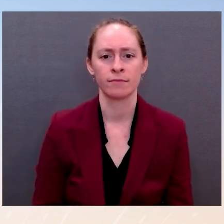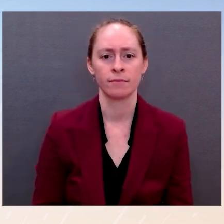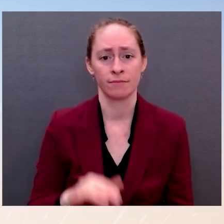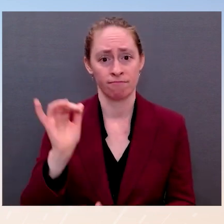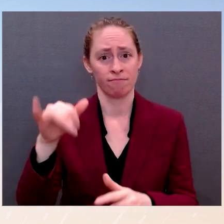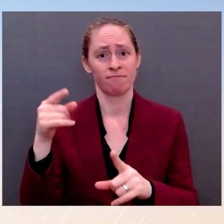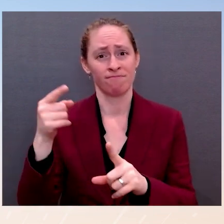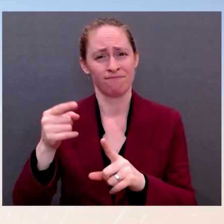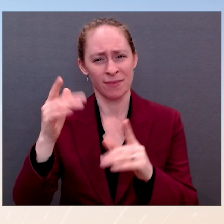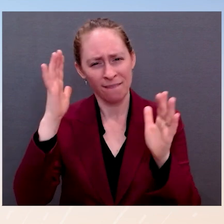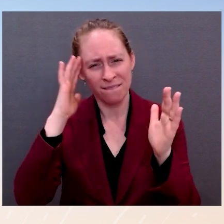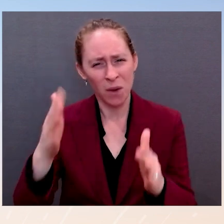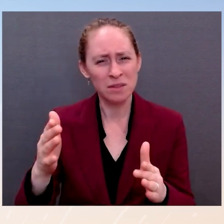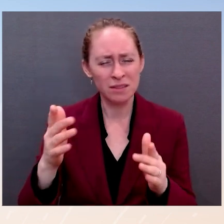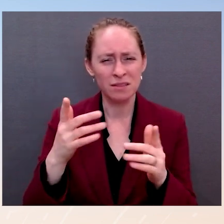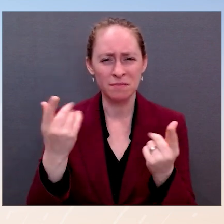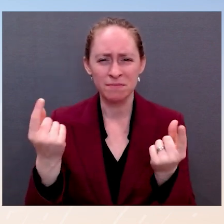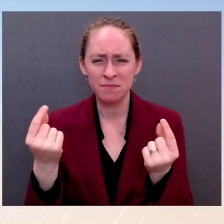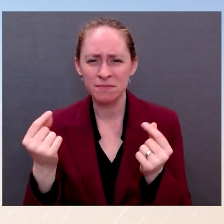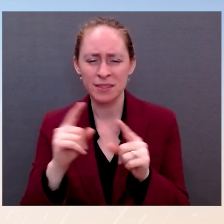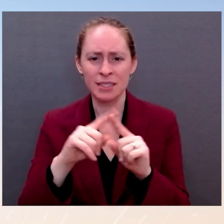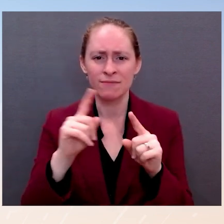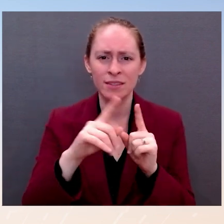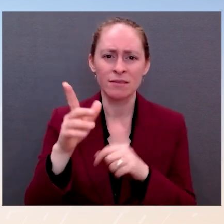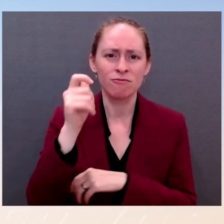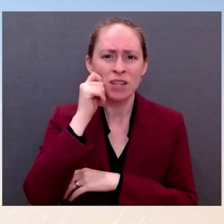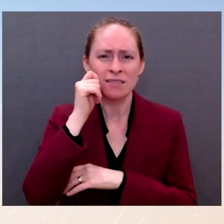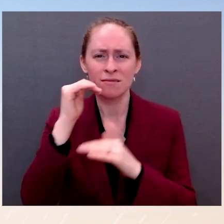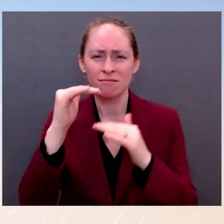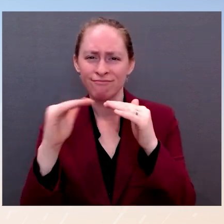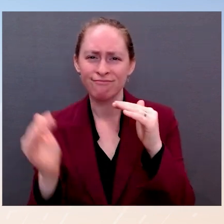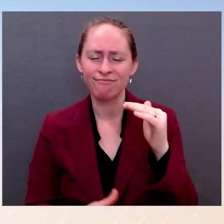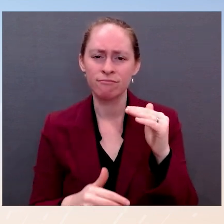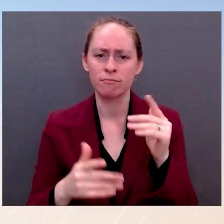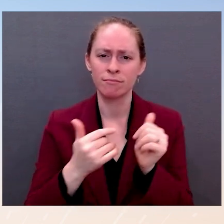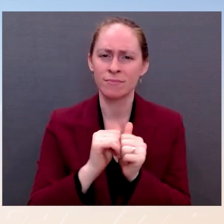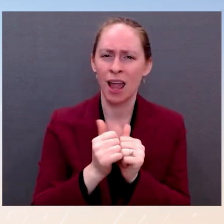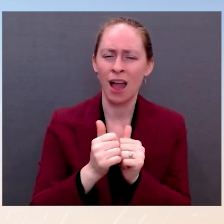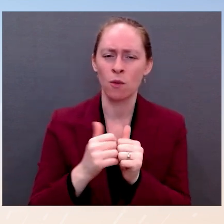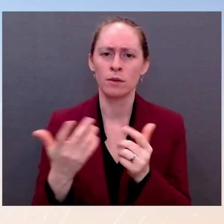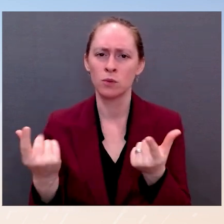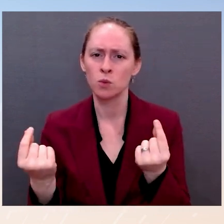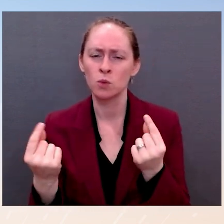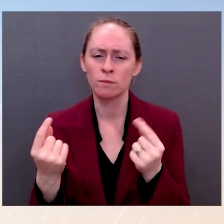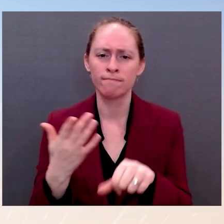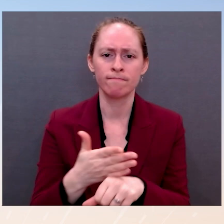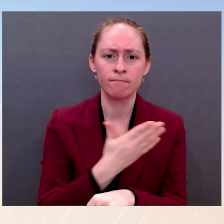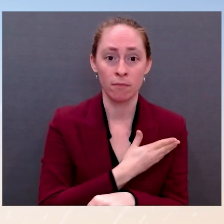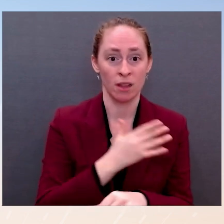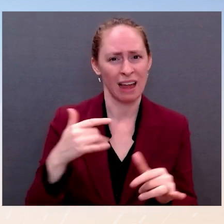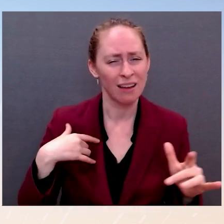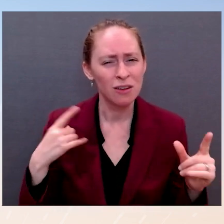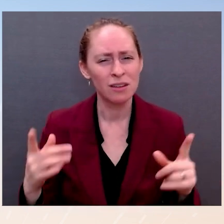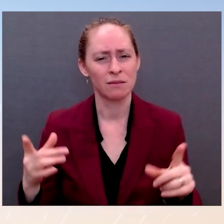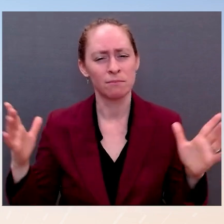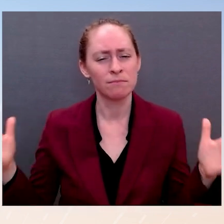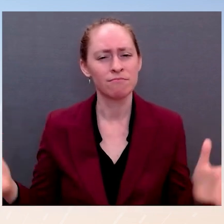of the various racial disparities as it relates to prostate cancer, but more importantly, to encourage,